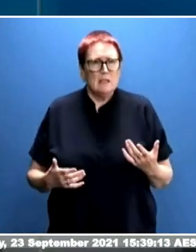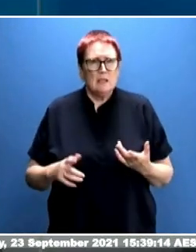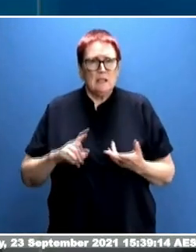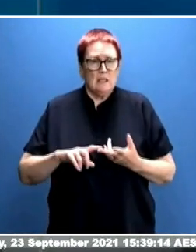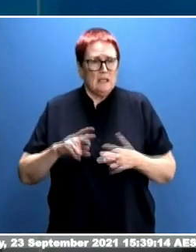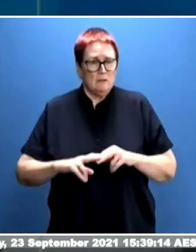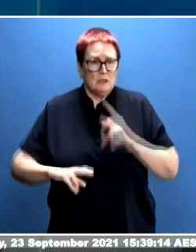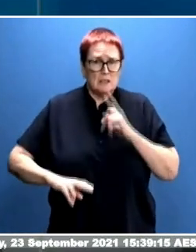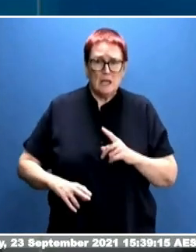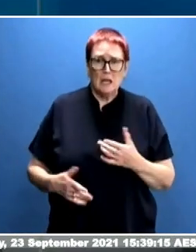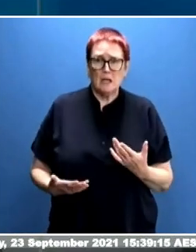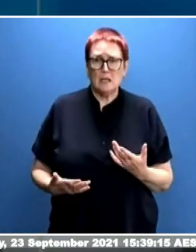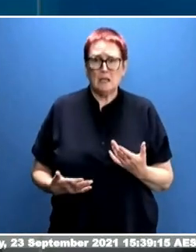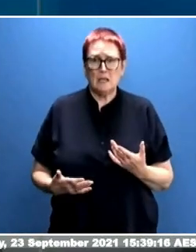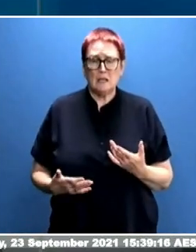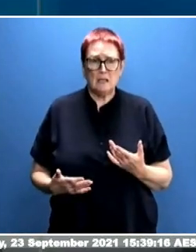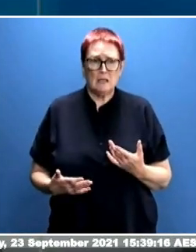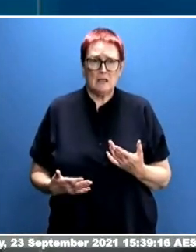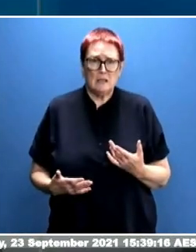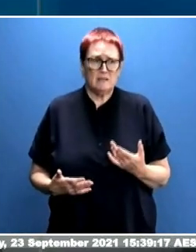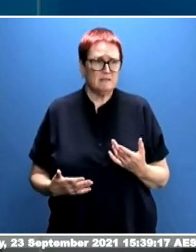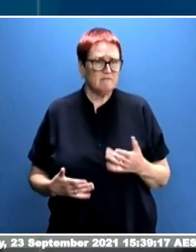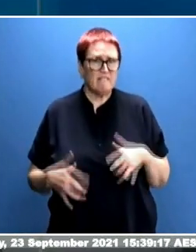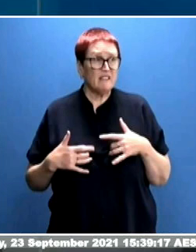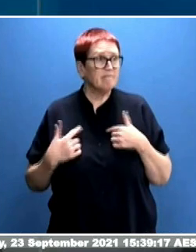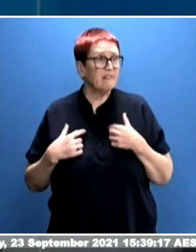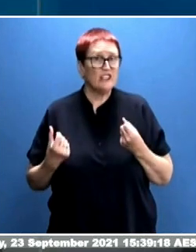people will think they have no hope, or no chance for the future.